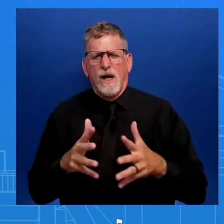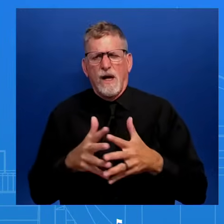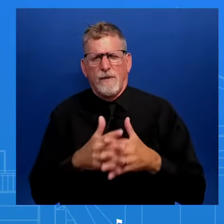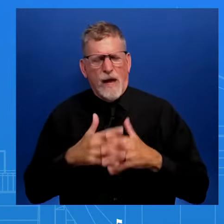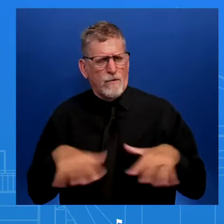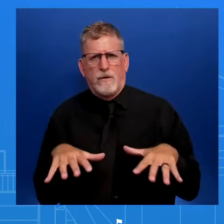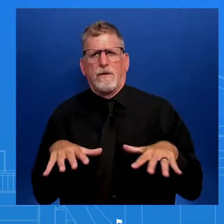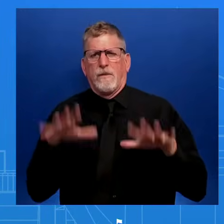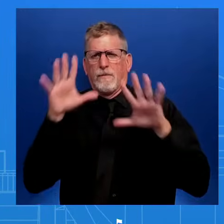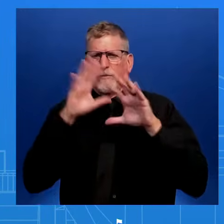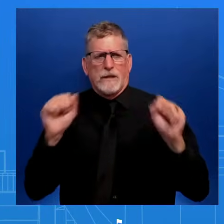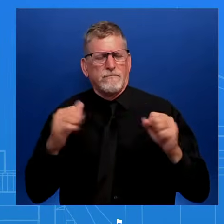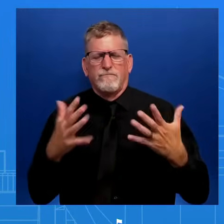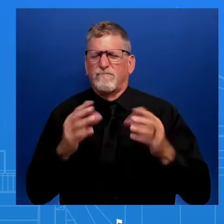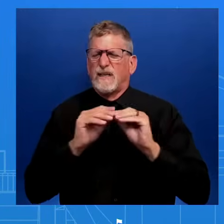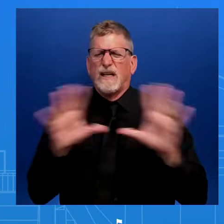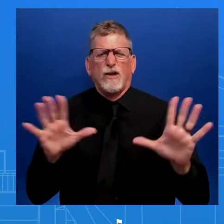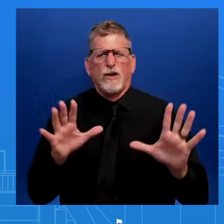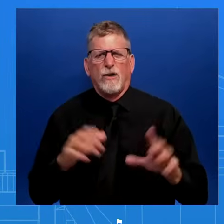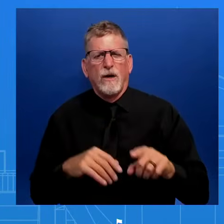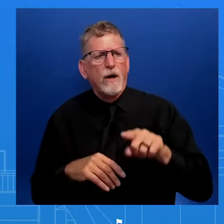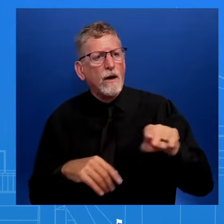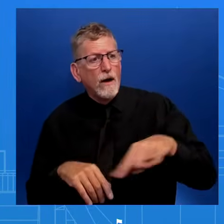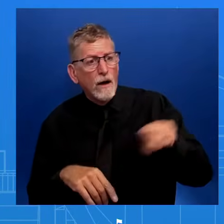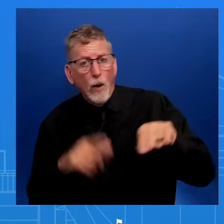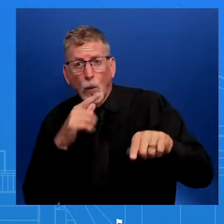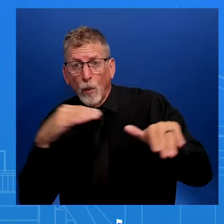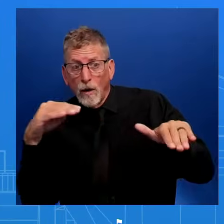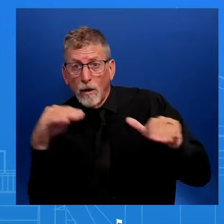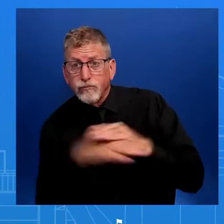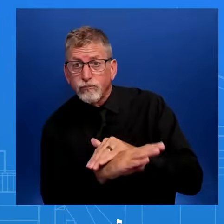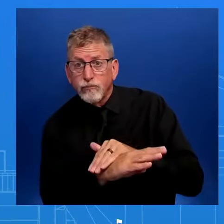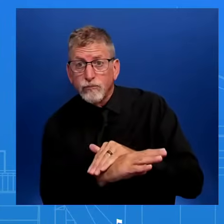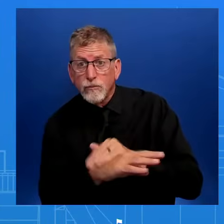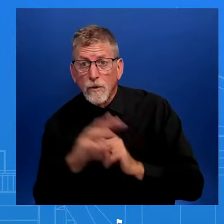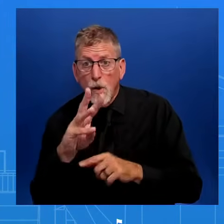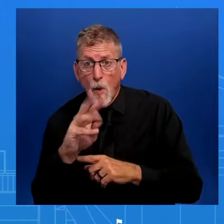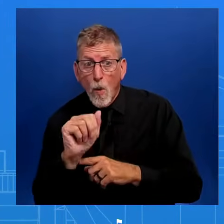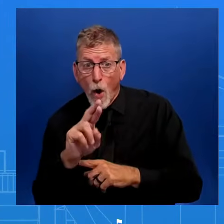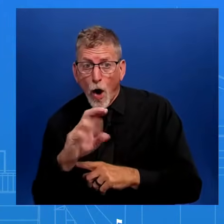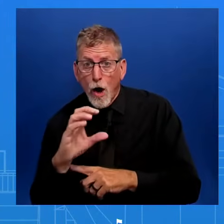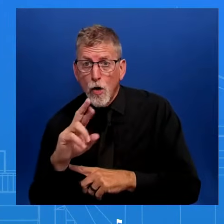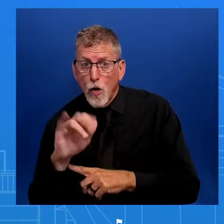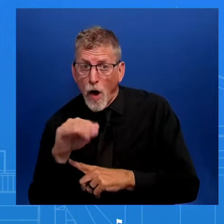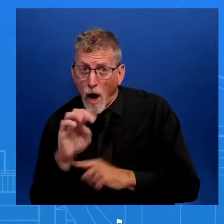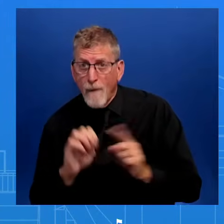including $570 million for funding for high-speed internet. And so, you're going to hear directly from the President.